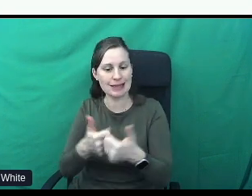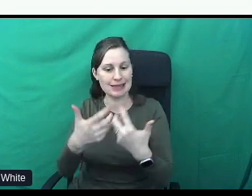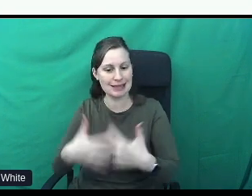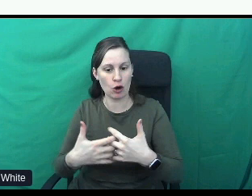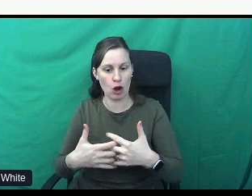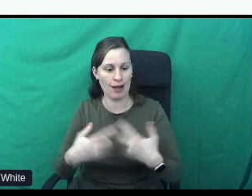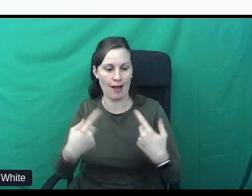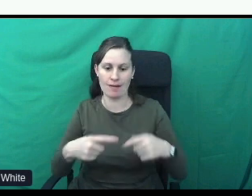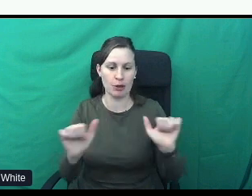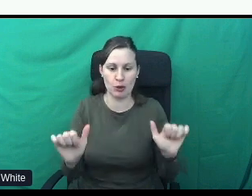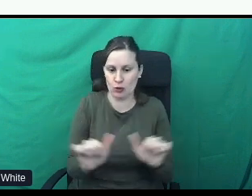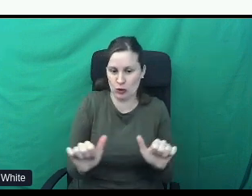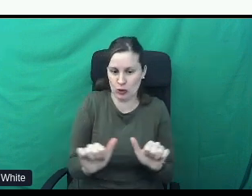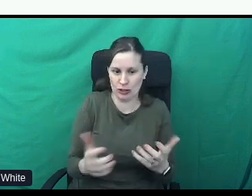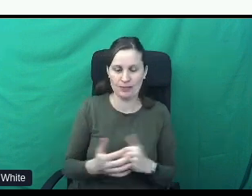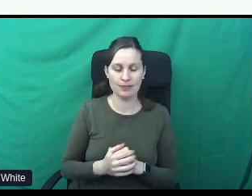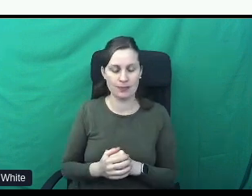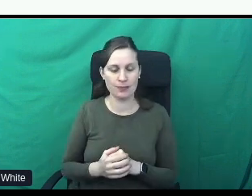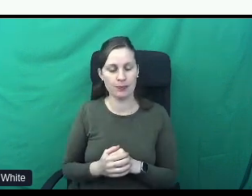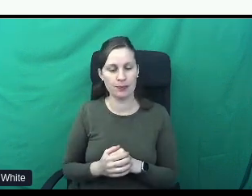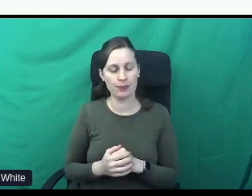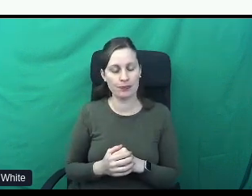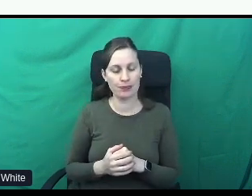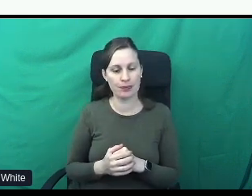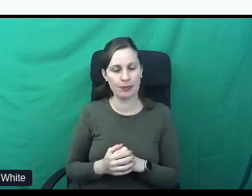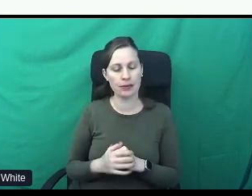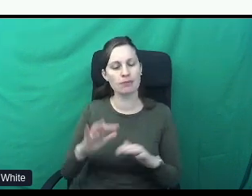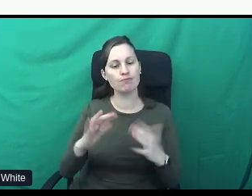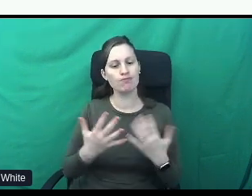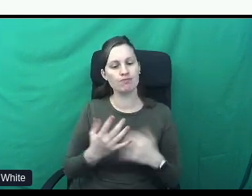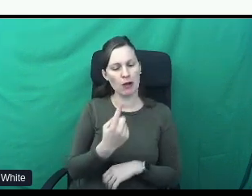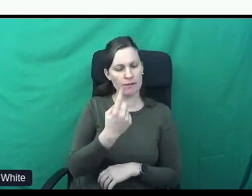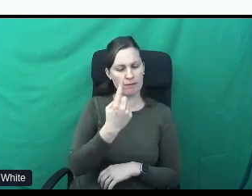So what's the first rule of ARIA?